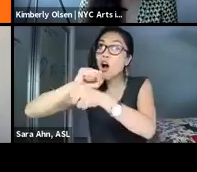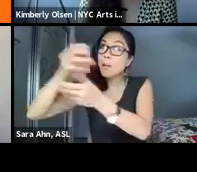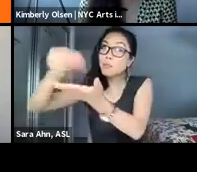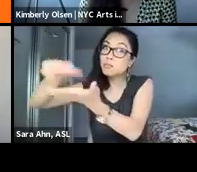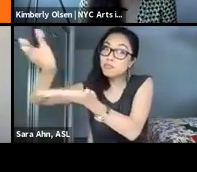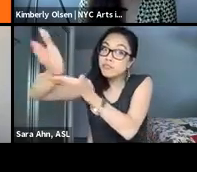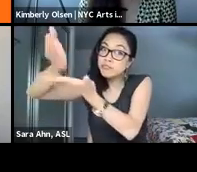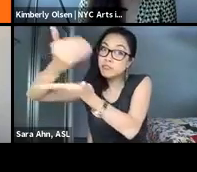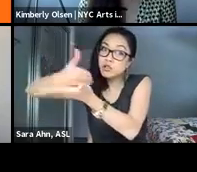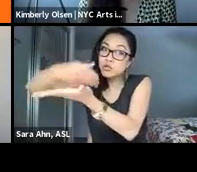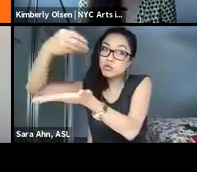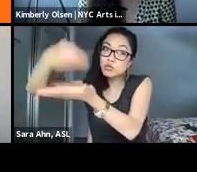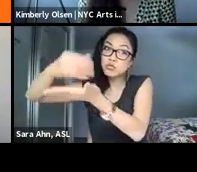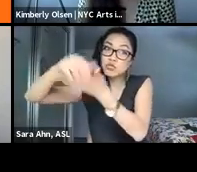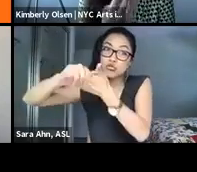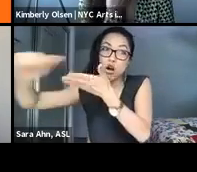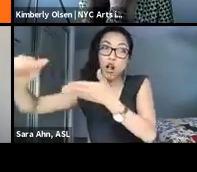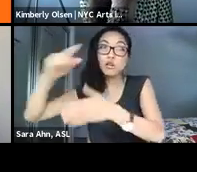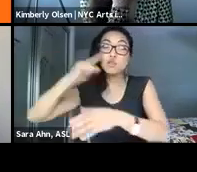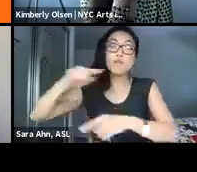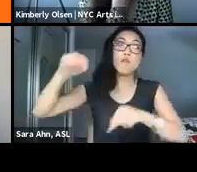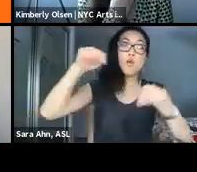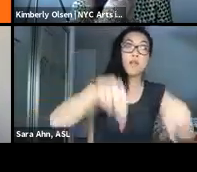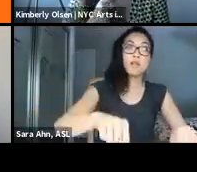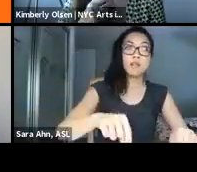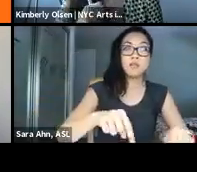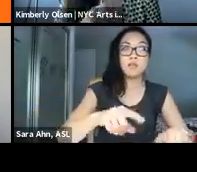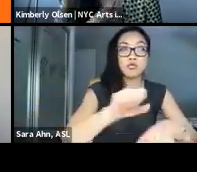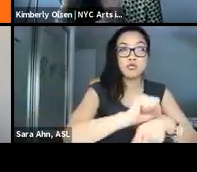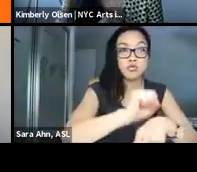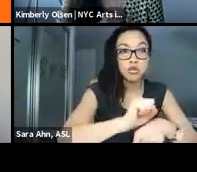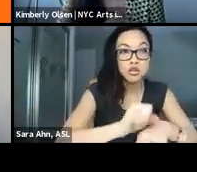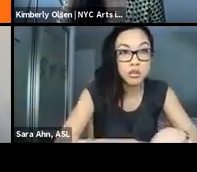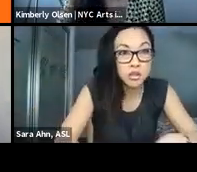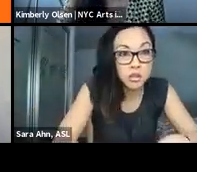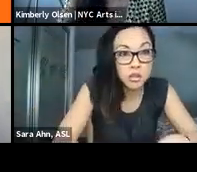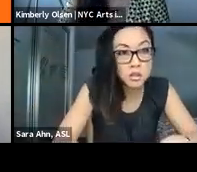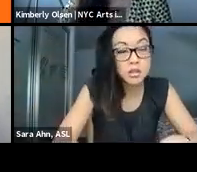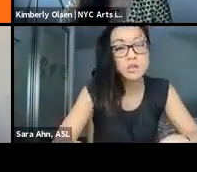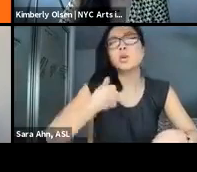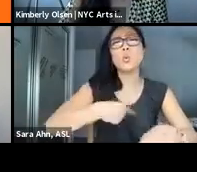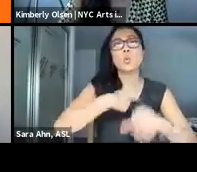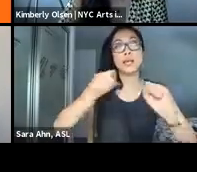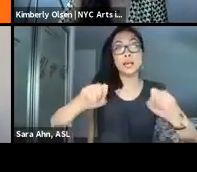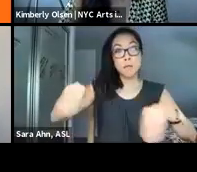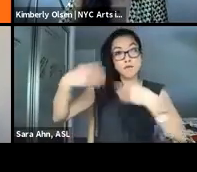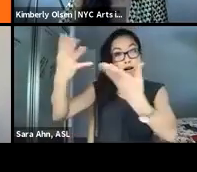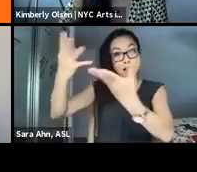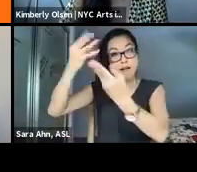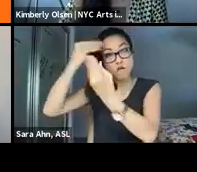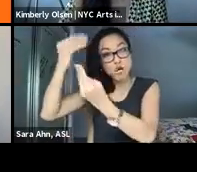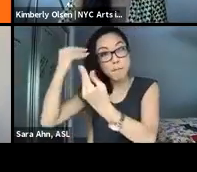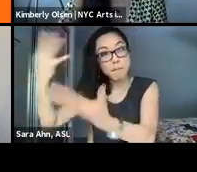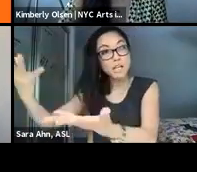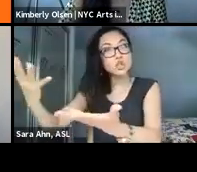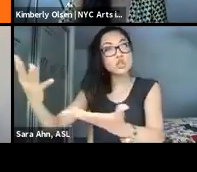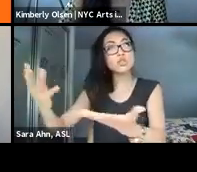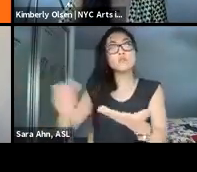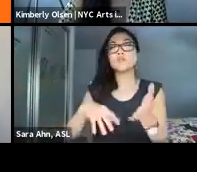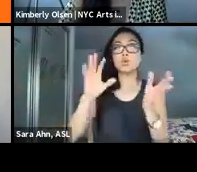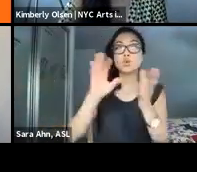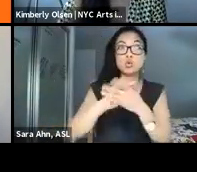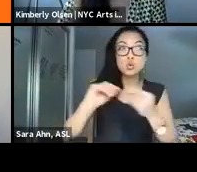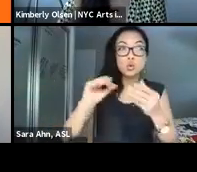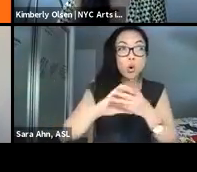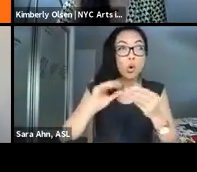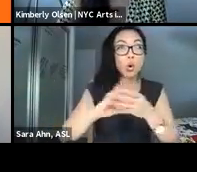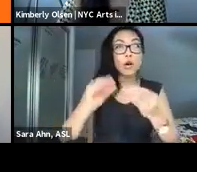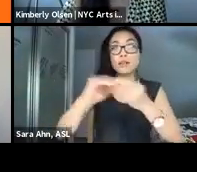upcoming bills will be, the nonprofit sector and how arts else and the arts are considered